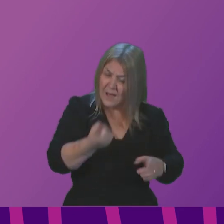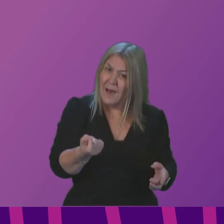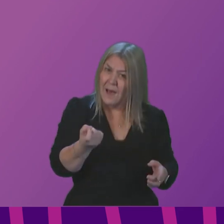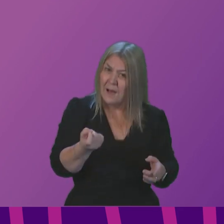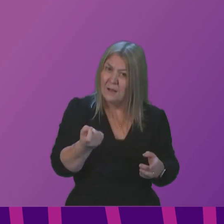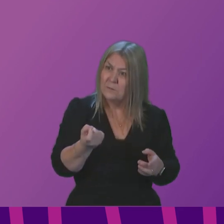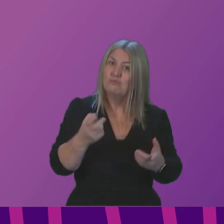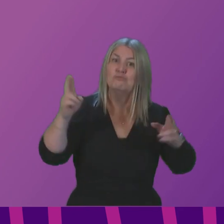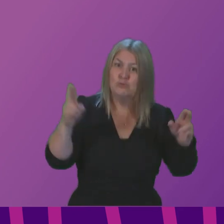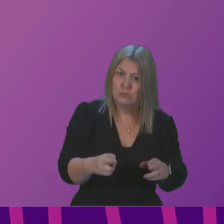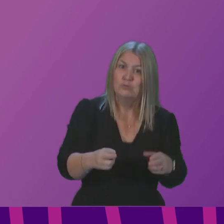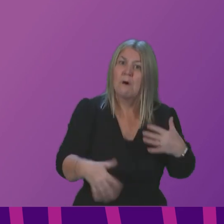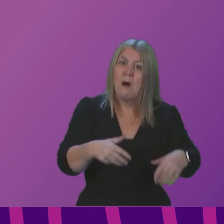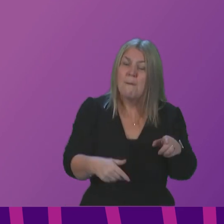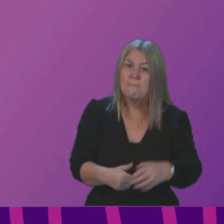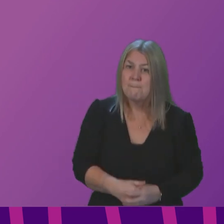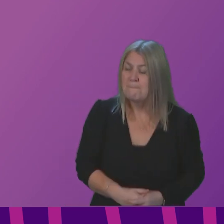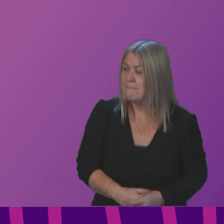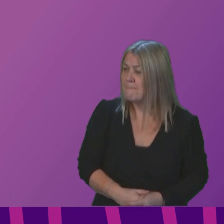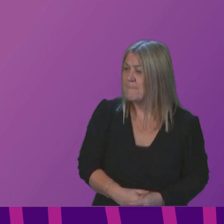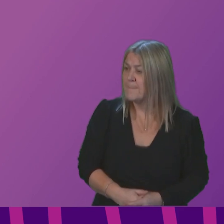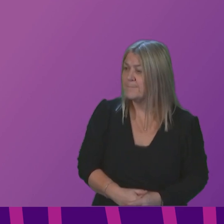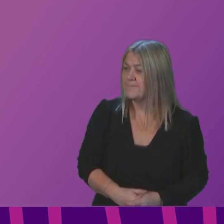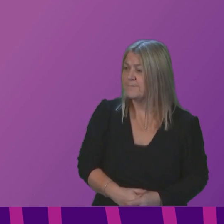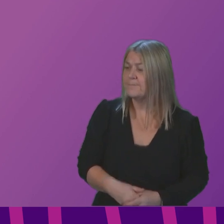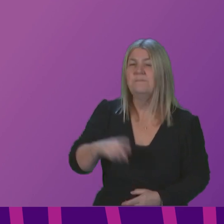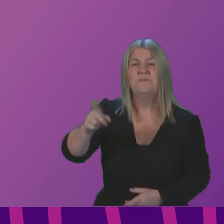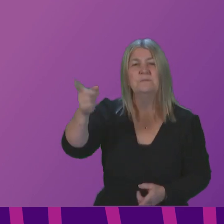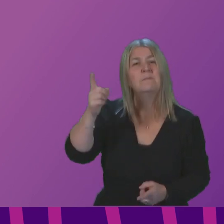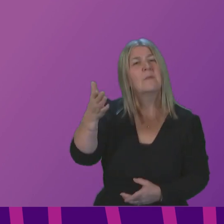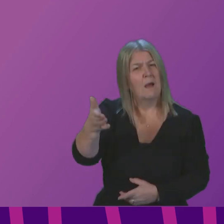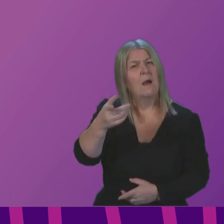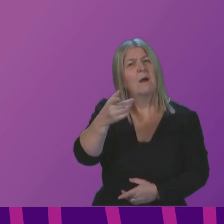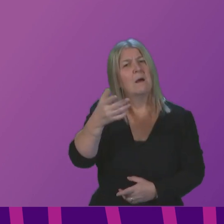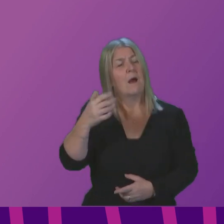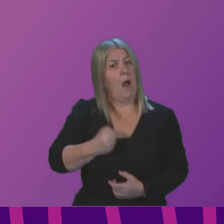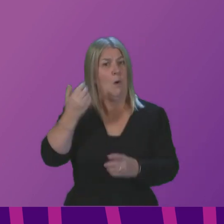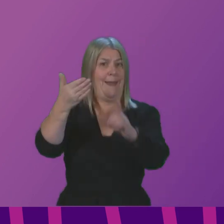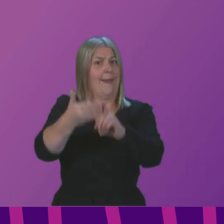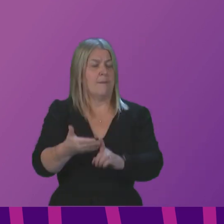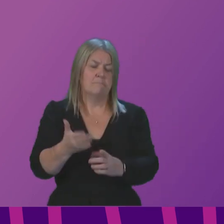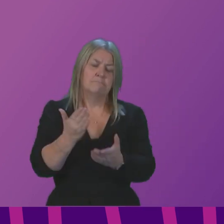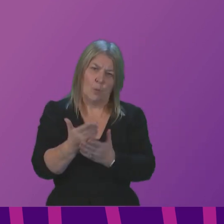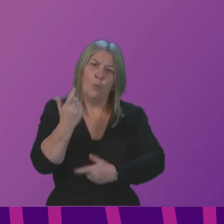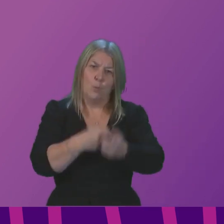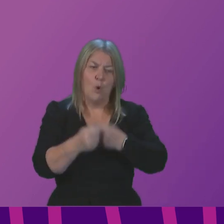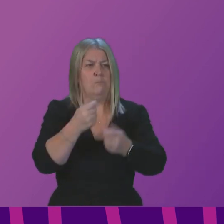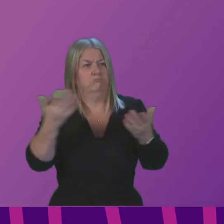The member can take it from my previous answer and from the overall commitments from the Government that our objective is to strengthen the rights of tenants, not weaken them in